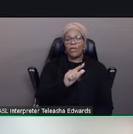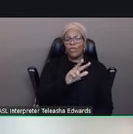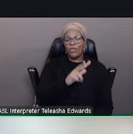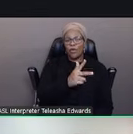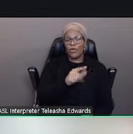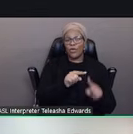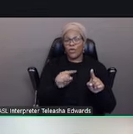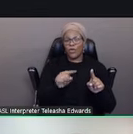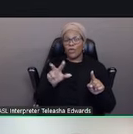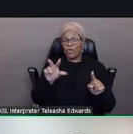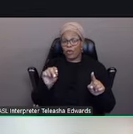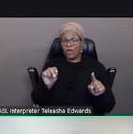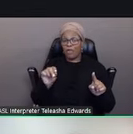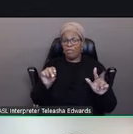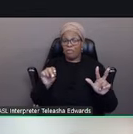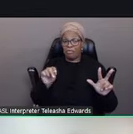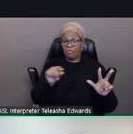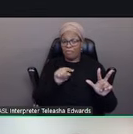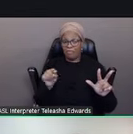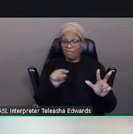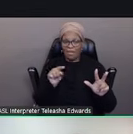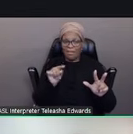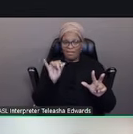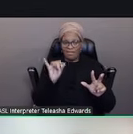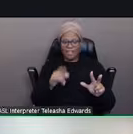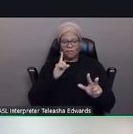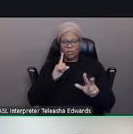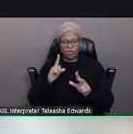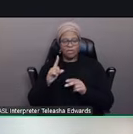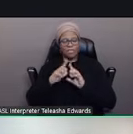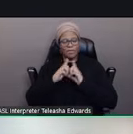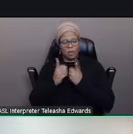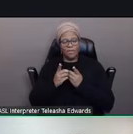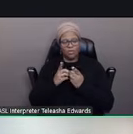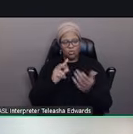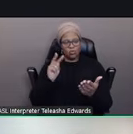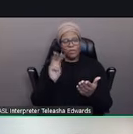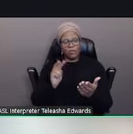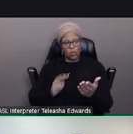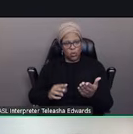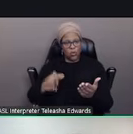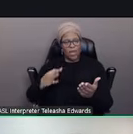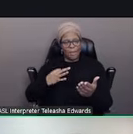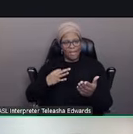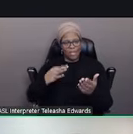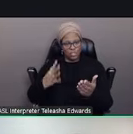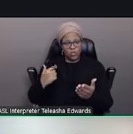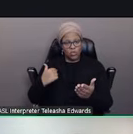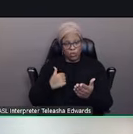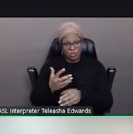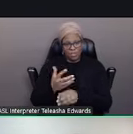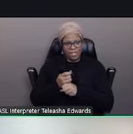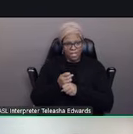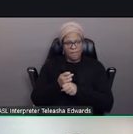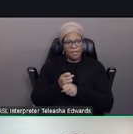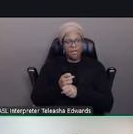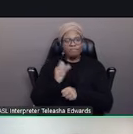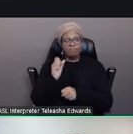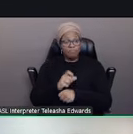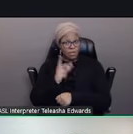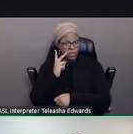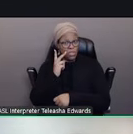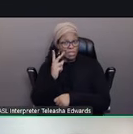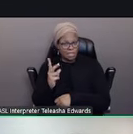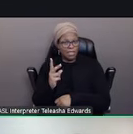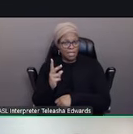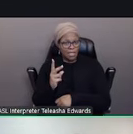um review the applications that we receive. And um you can see by this time um line that